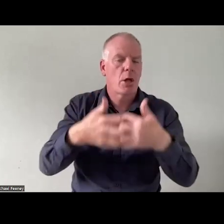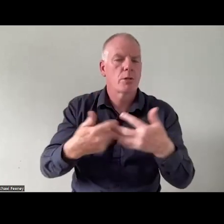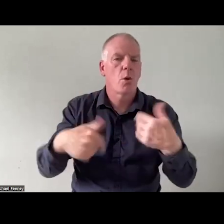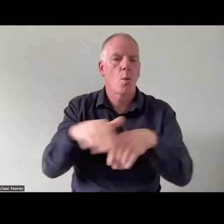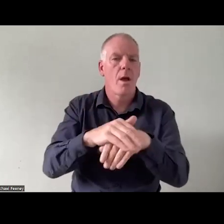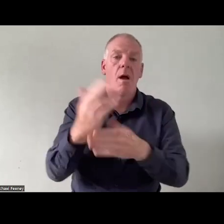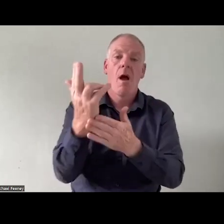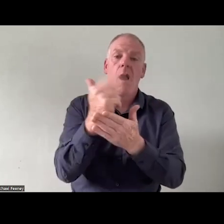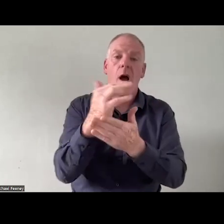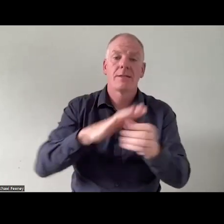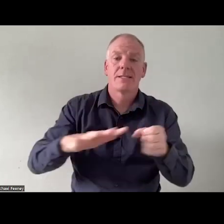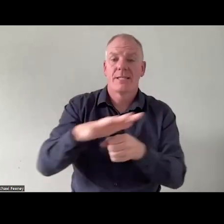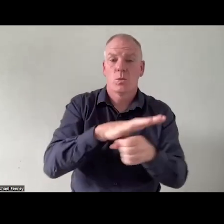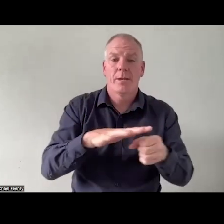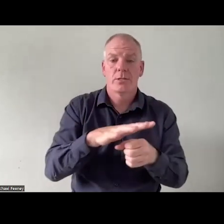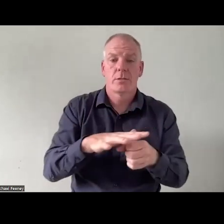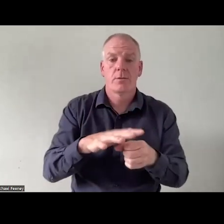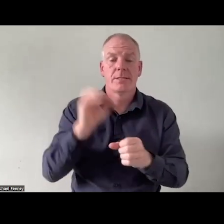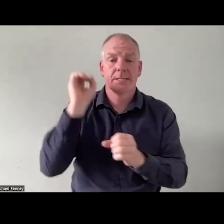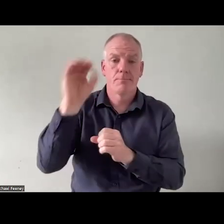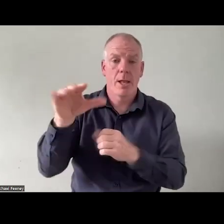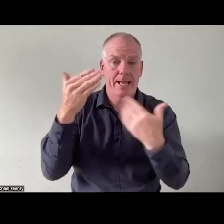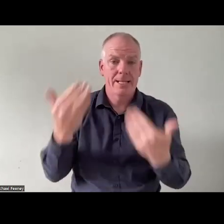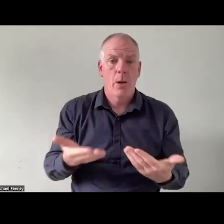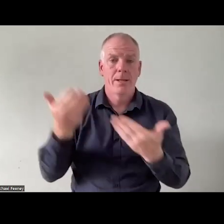So, Tim, I'll just spotlight you and hand over to you.